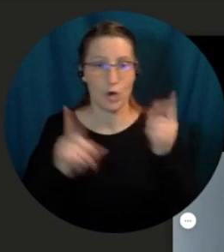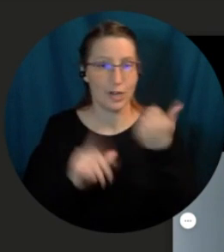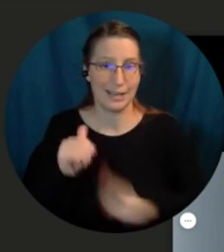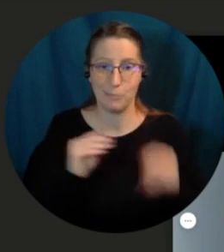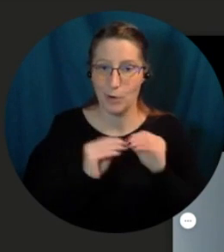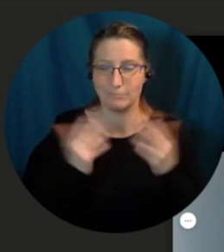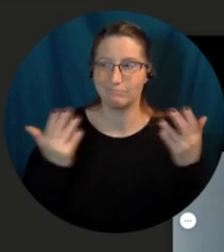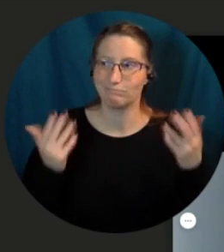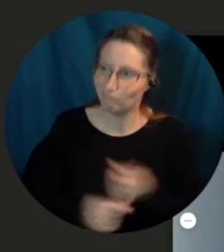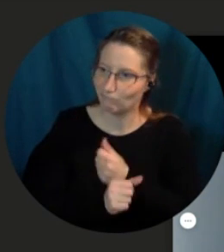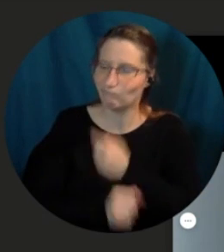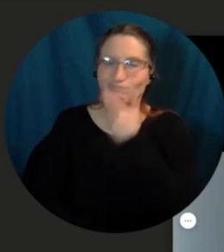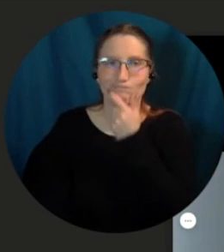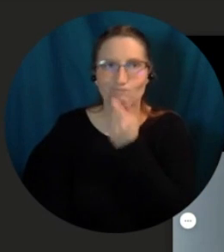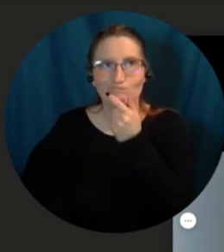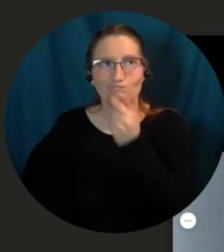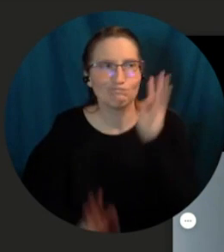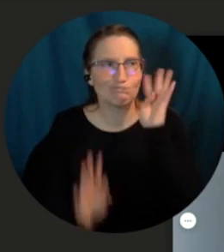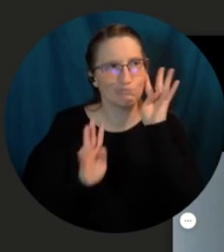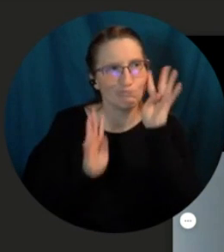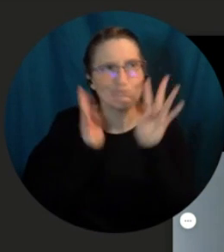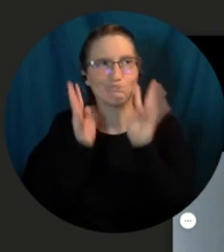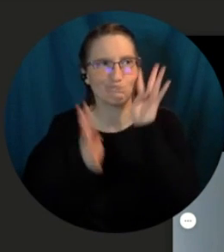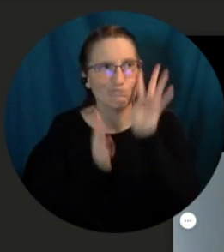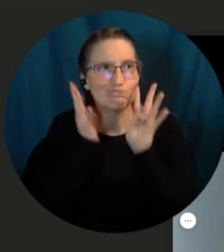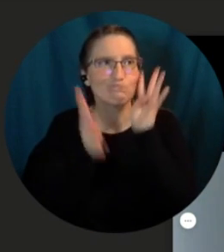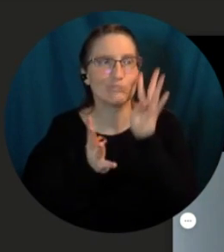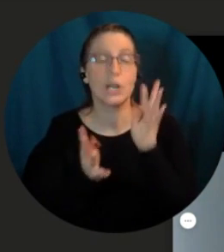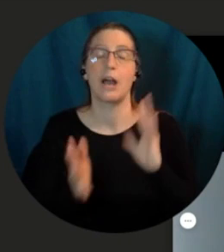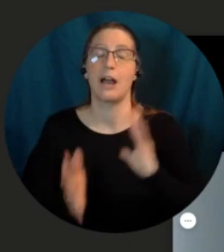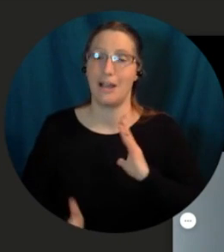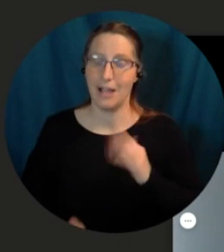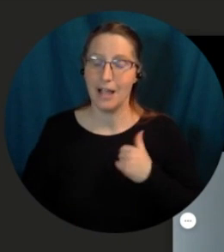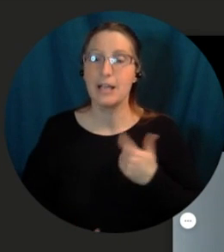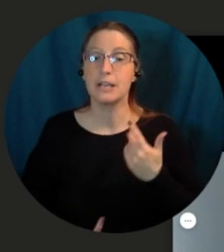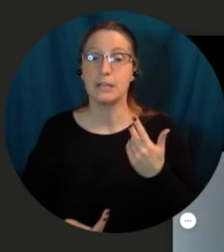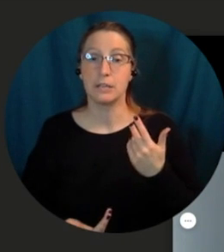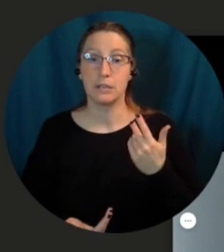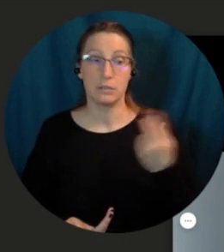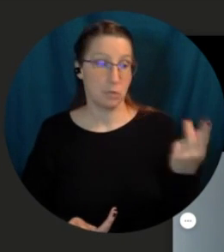And we started working with a video online.